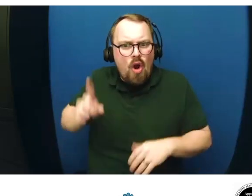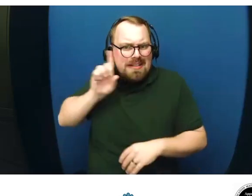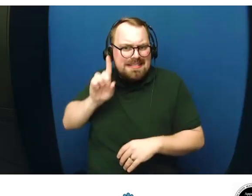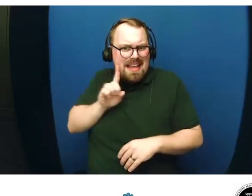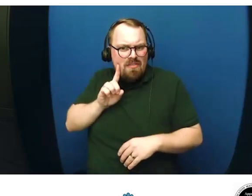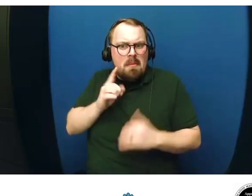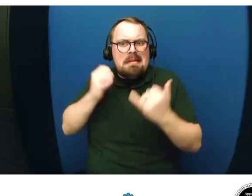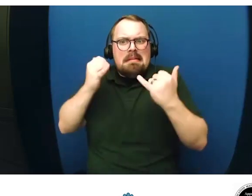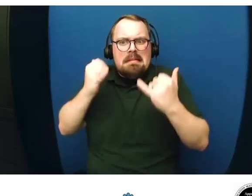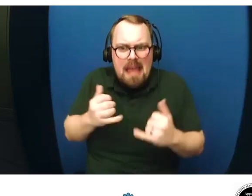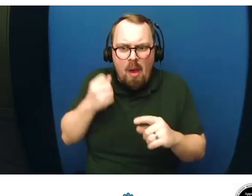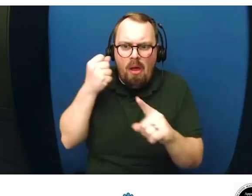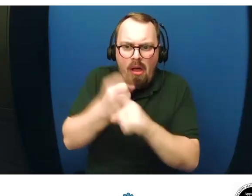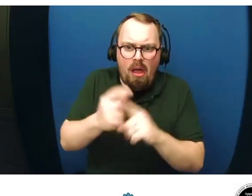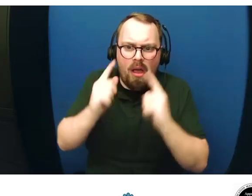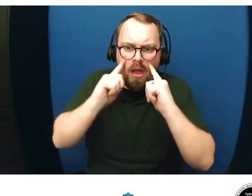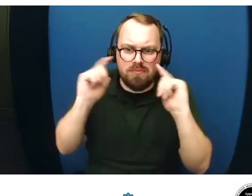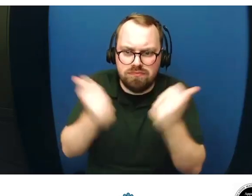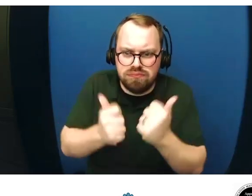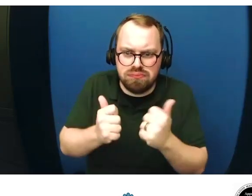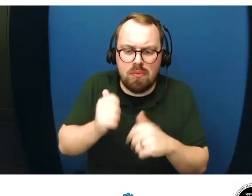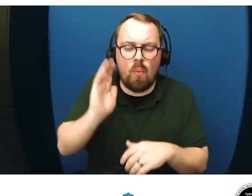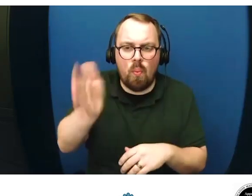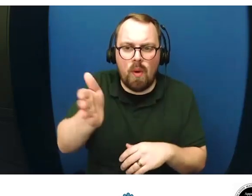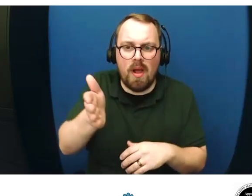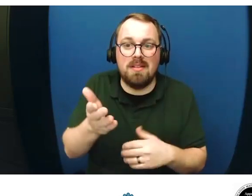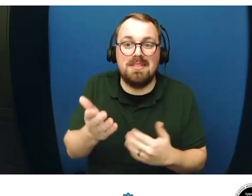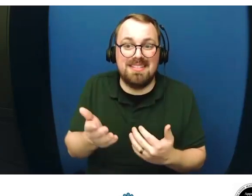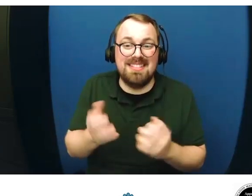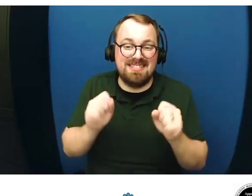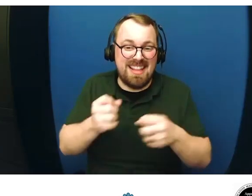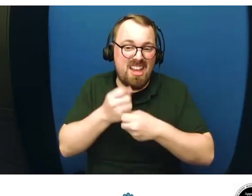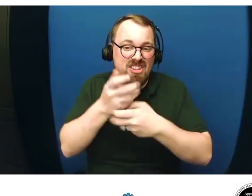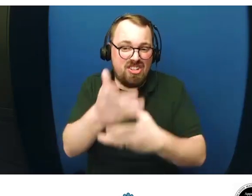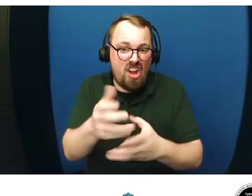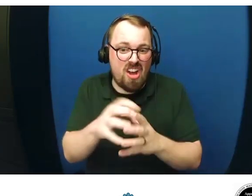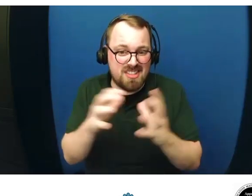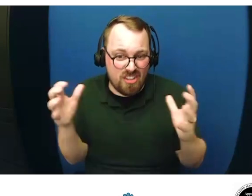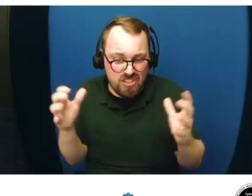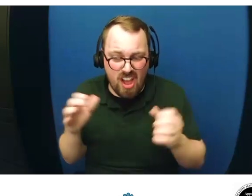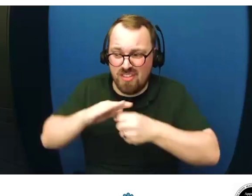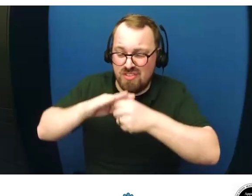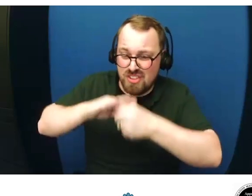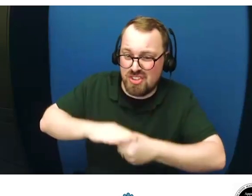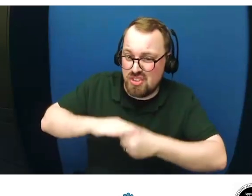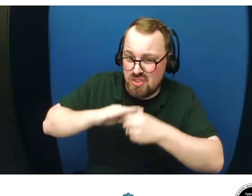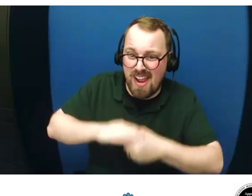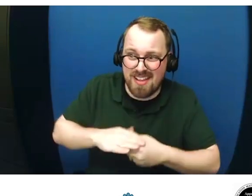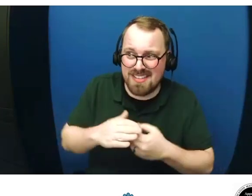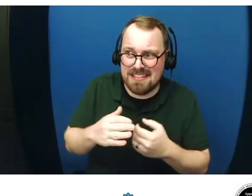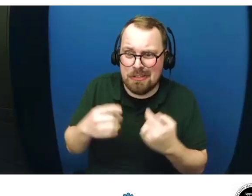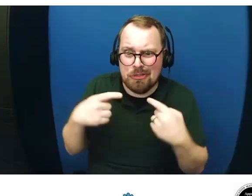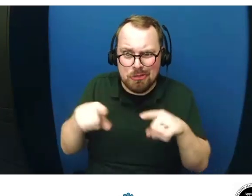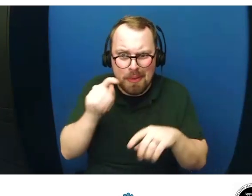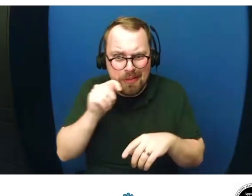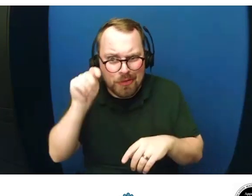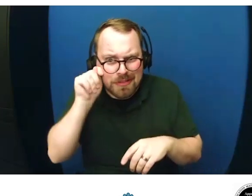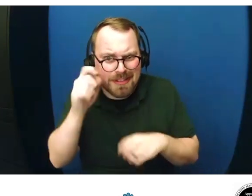And it can cause a lot of stress in a time where they are